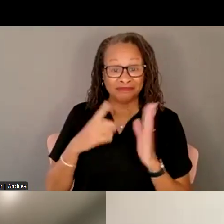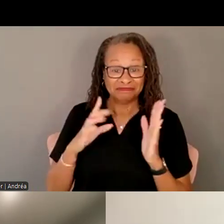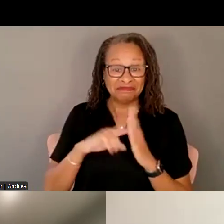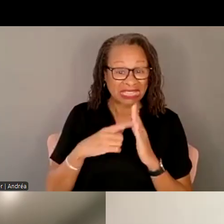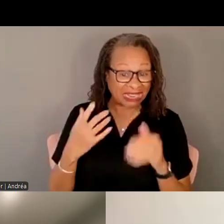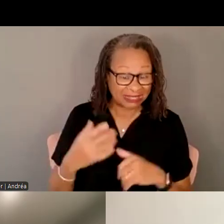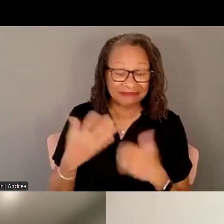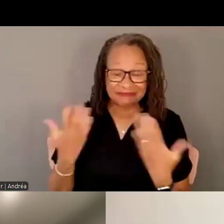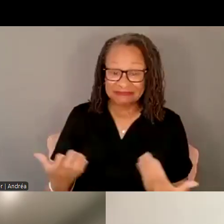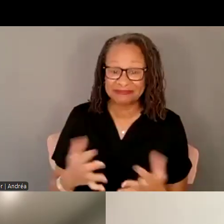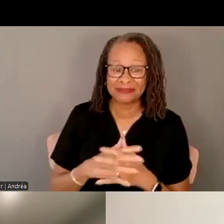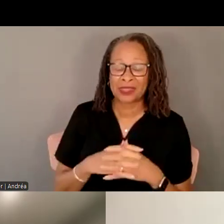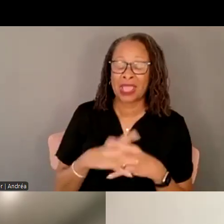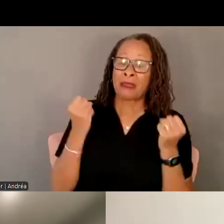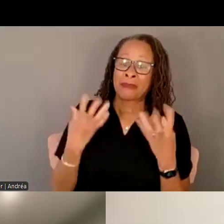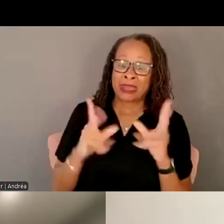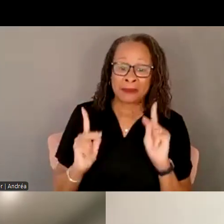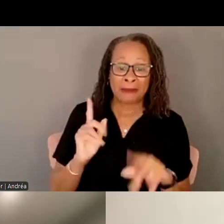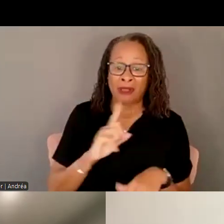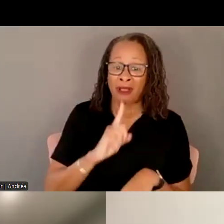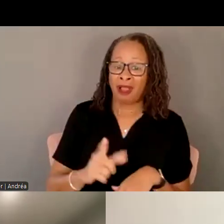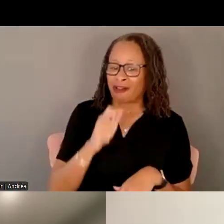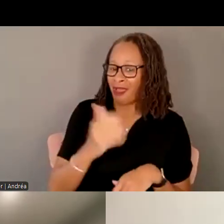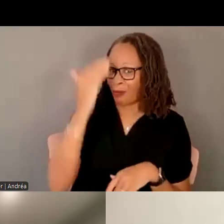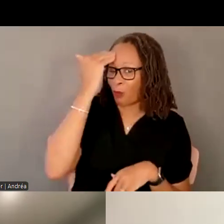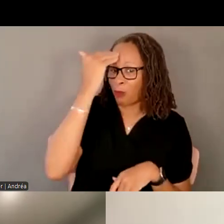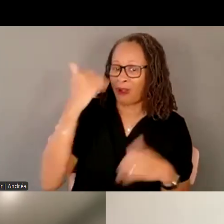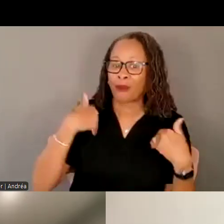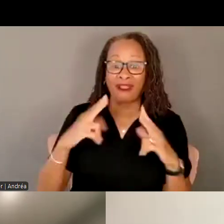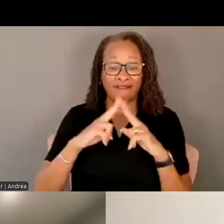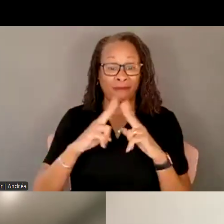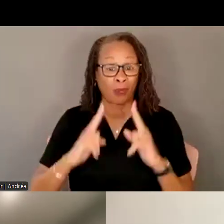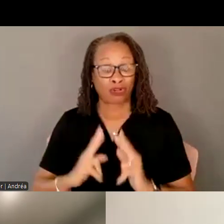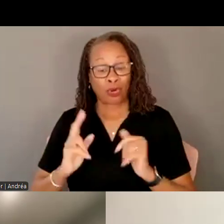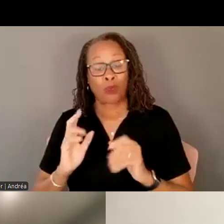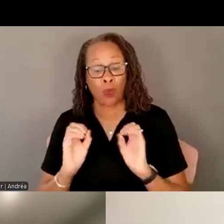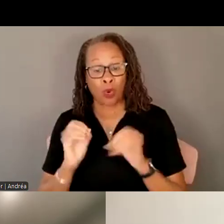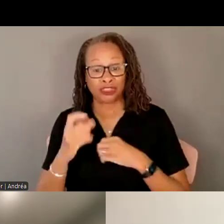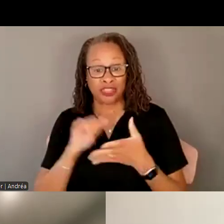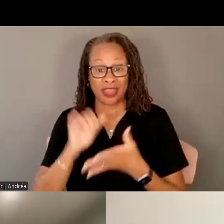So a lot of people are probably not even aware that there are organizations that are looking for partnerships.